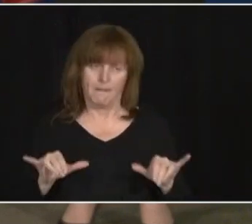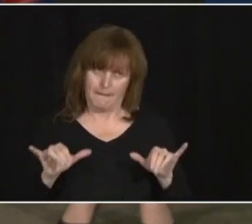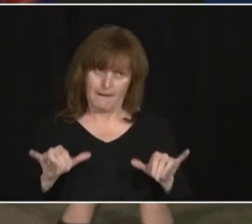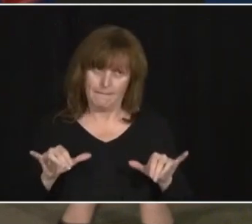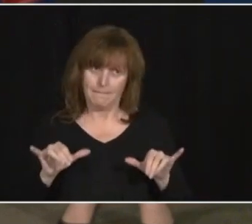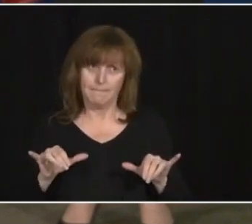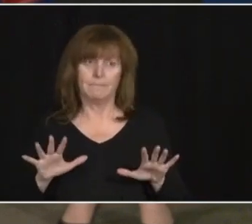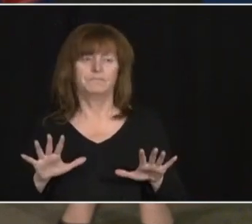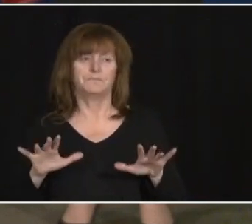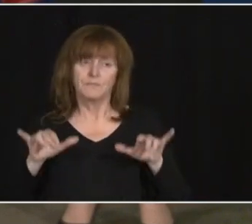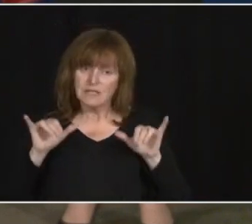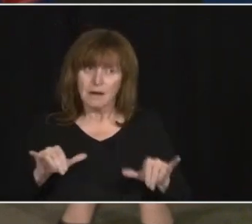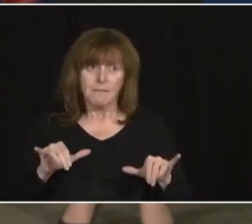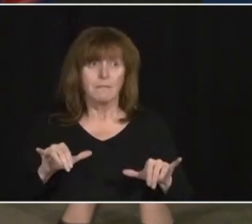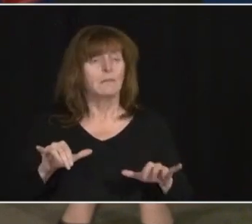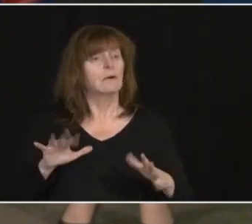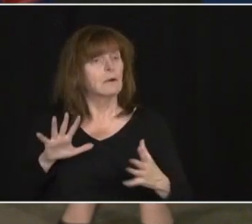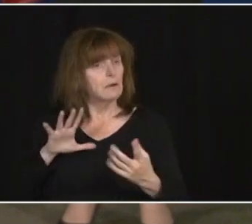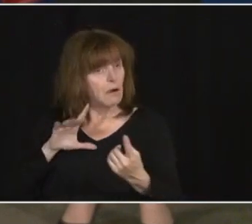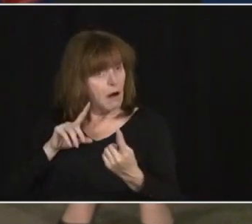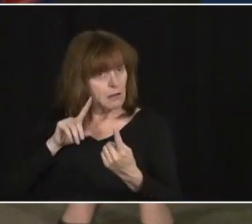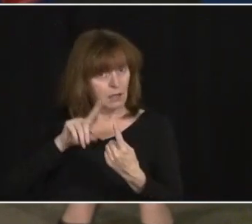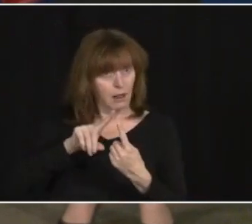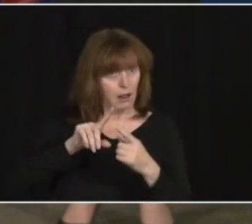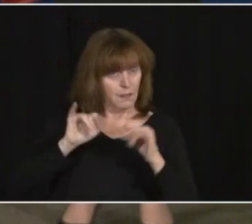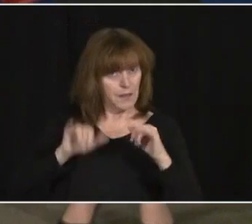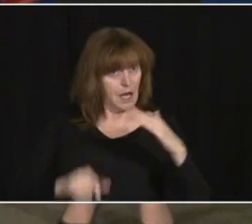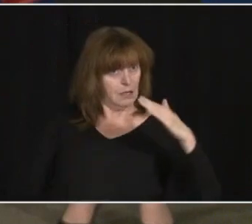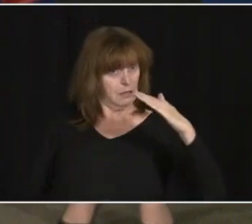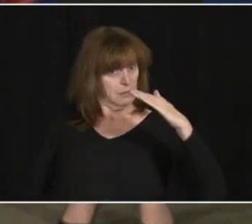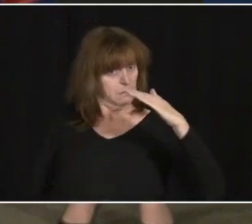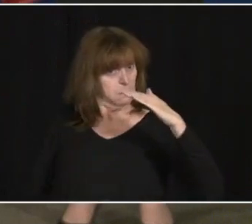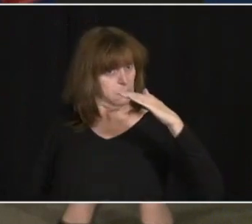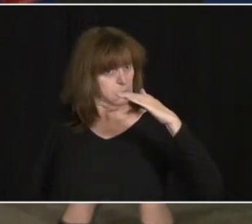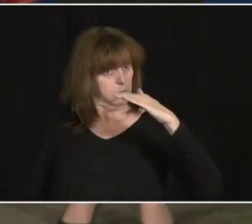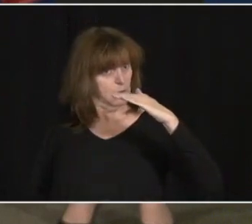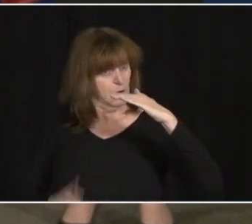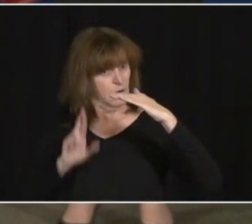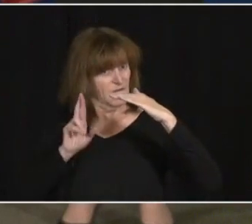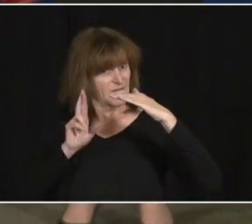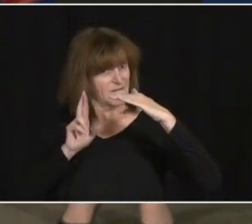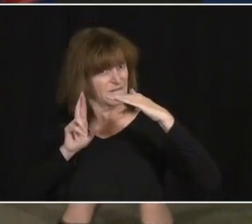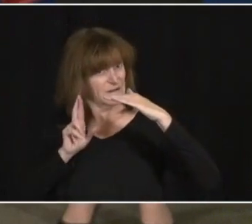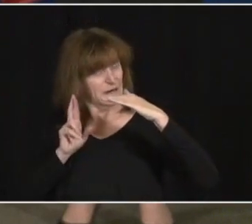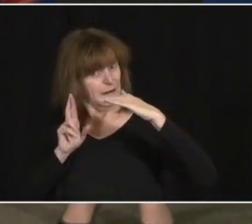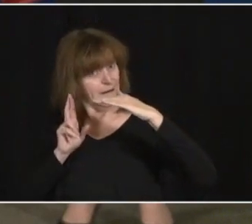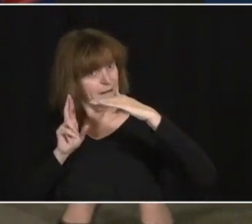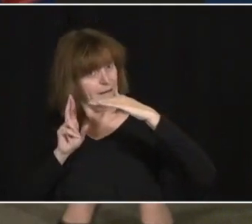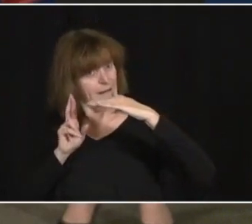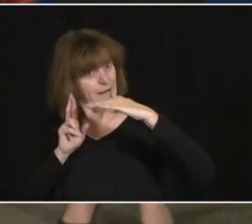until we see the curve continue to flatten or hopefully go down. Until we see a change. The number one